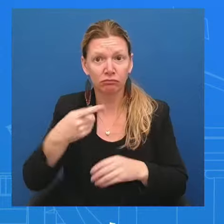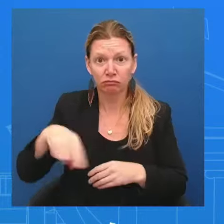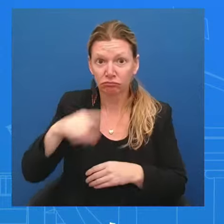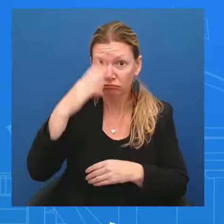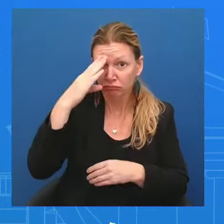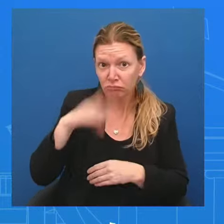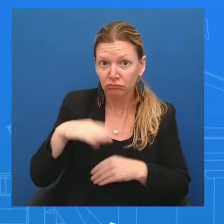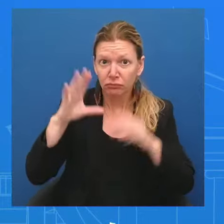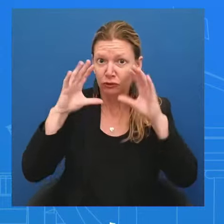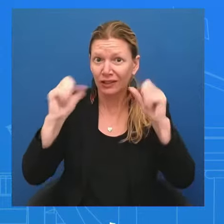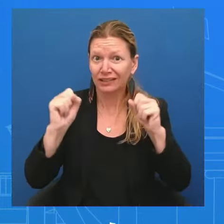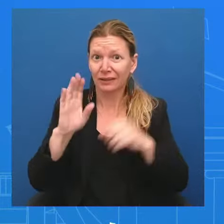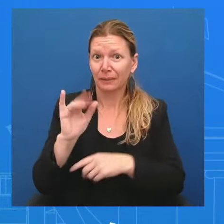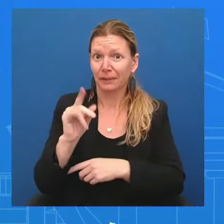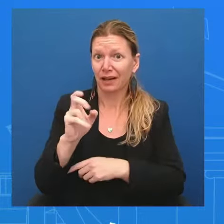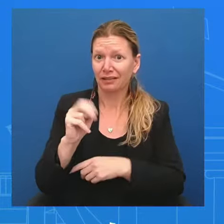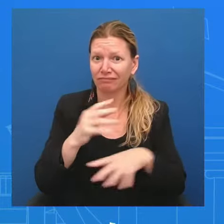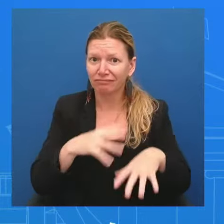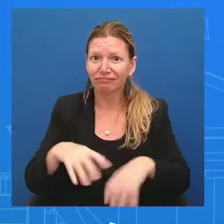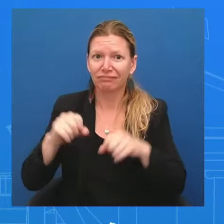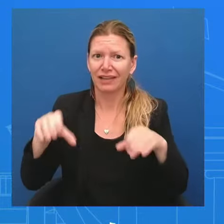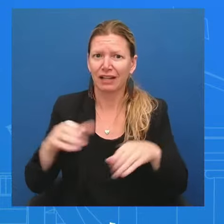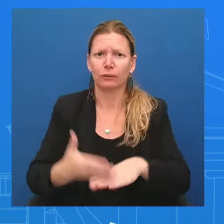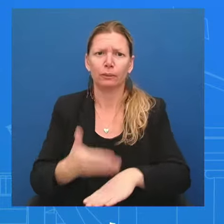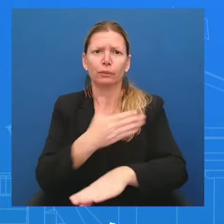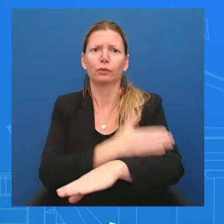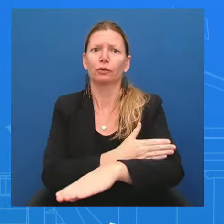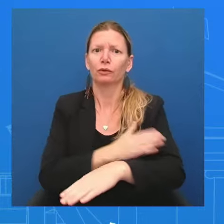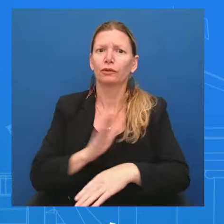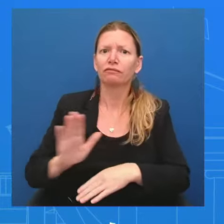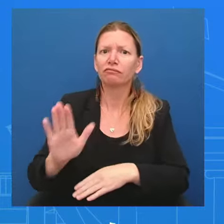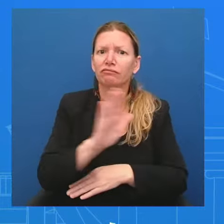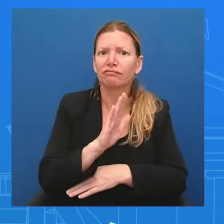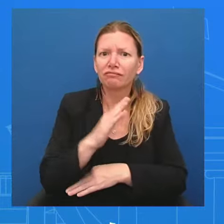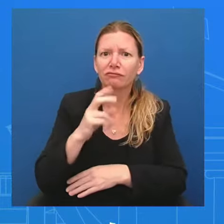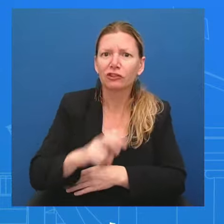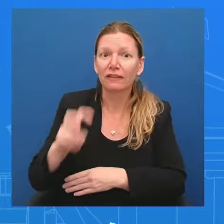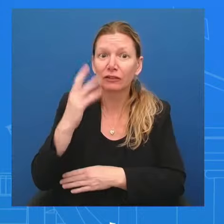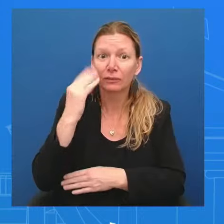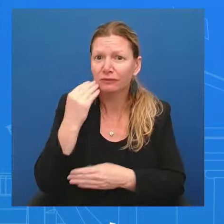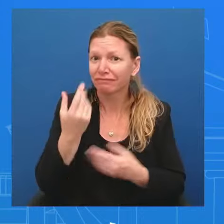by taking on hidden junk fees. The Biden-Harris administration is mandating